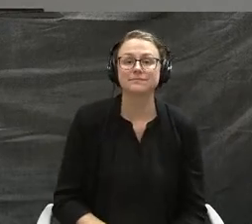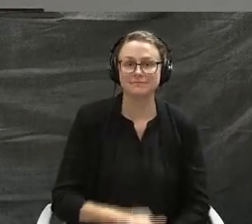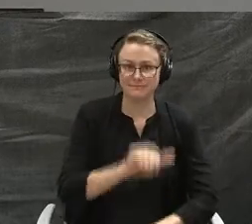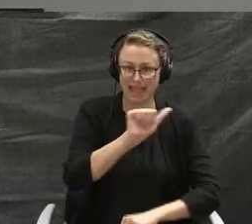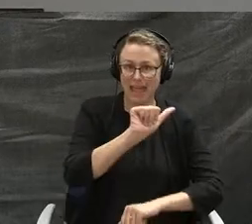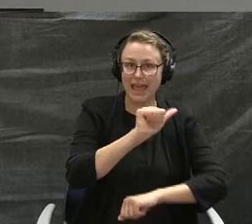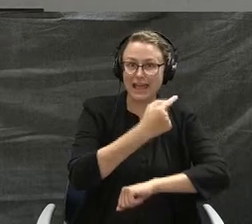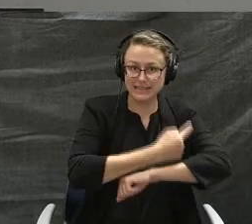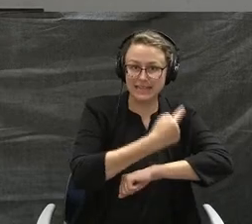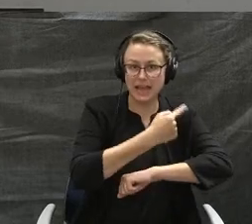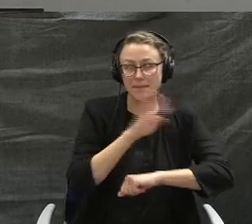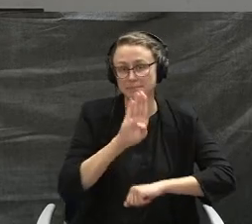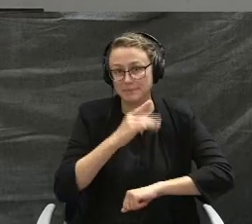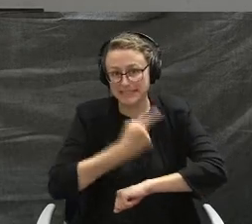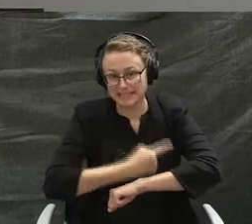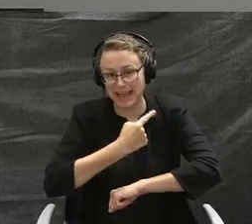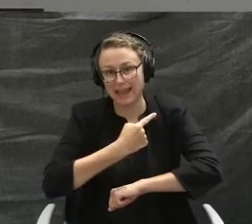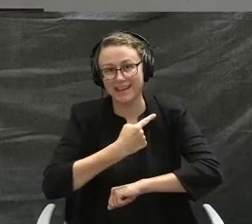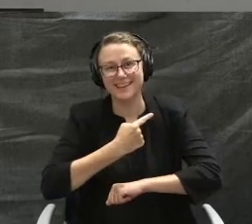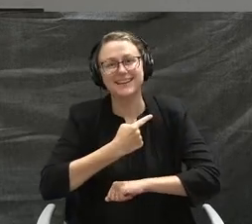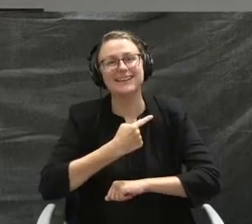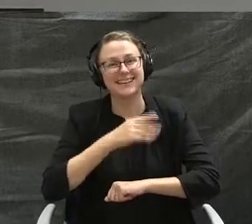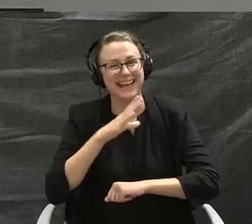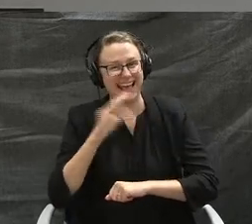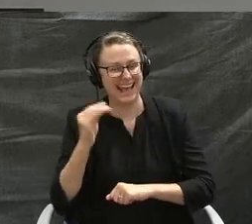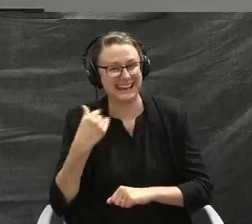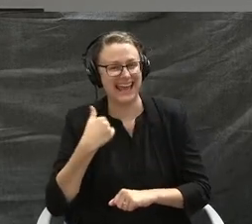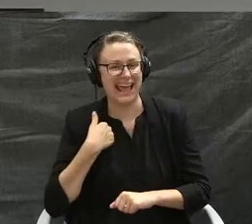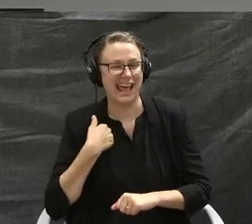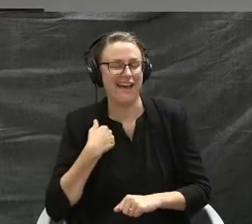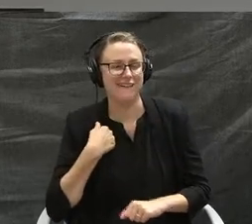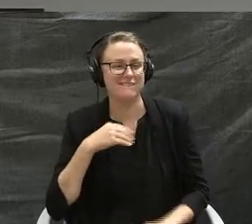or B day and we also had a mass day and that was really